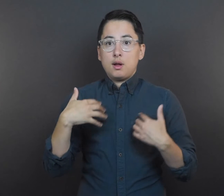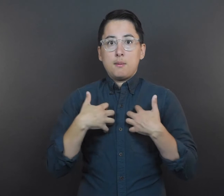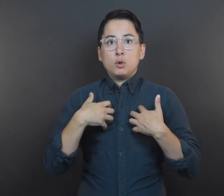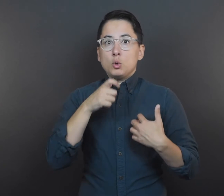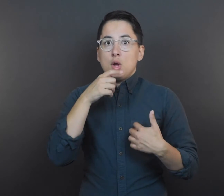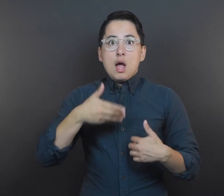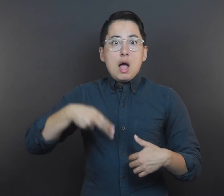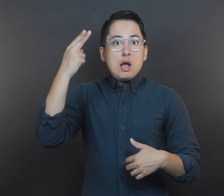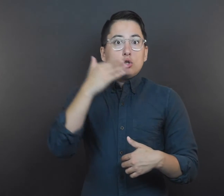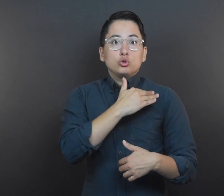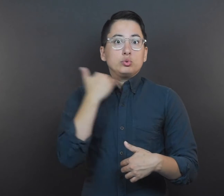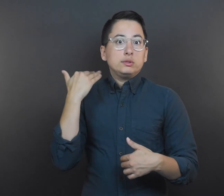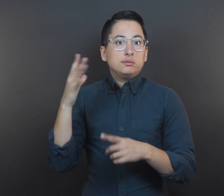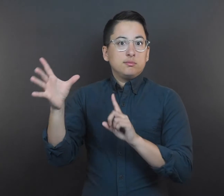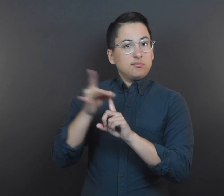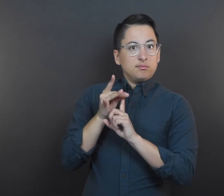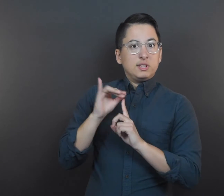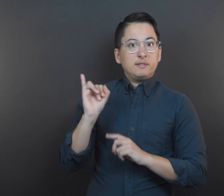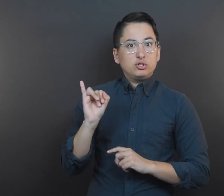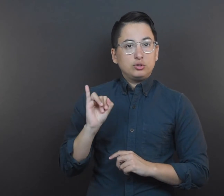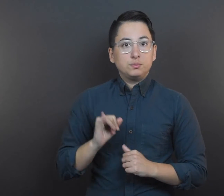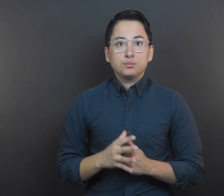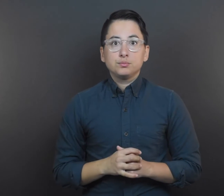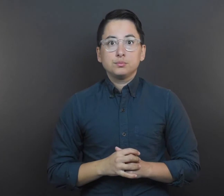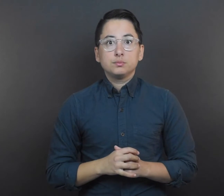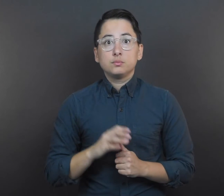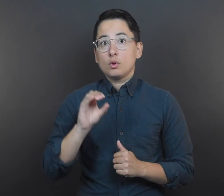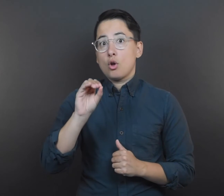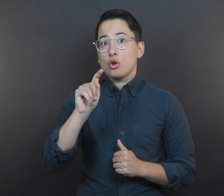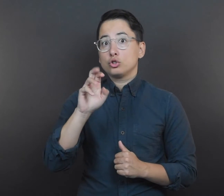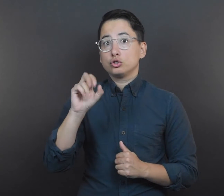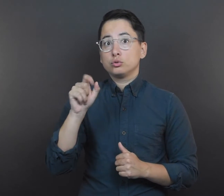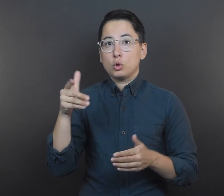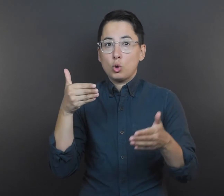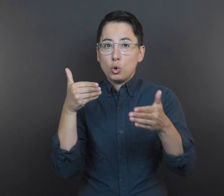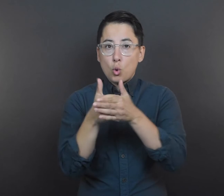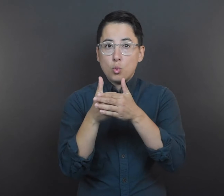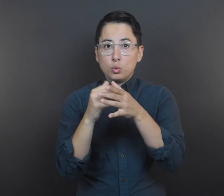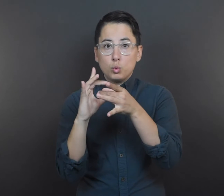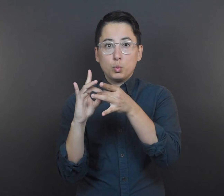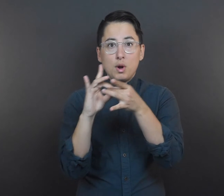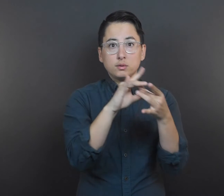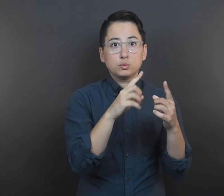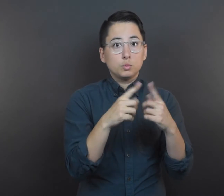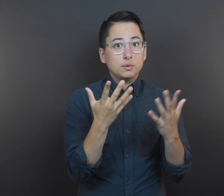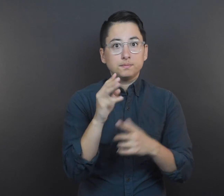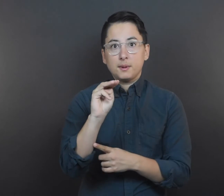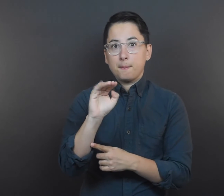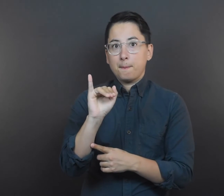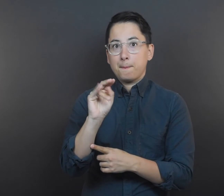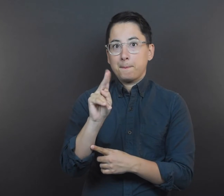Otters are closely related to mink, which are highly susceptible to SARS-CoV-2 infection